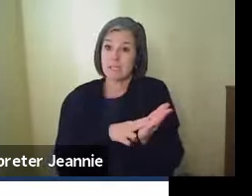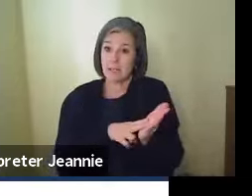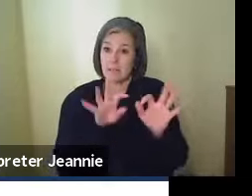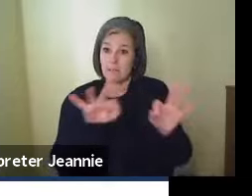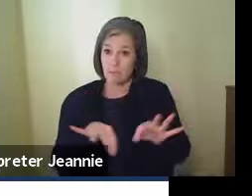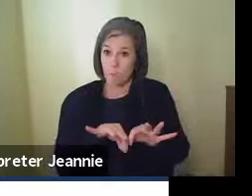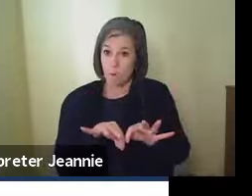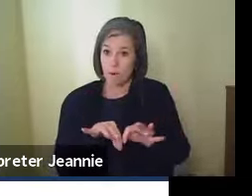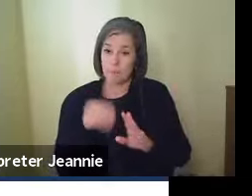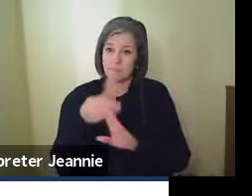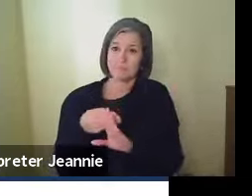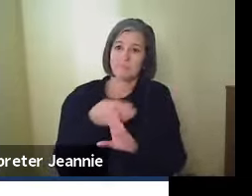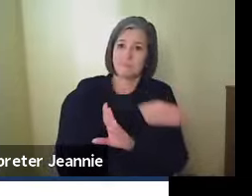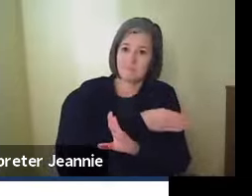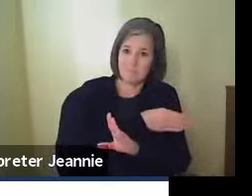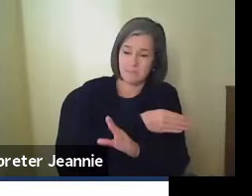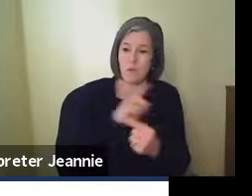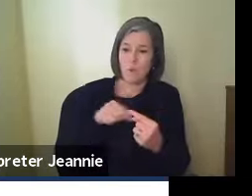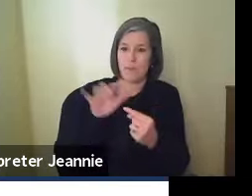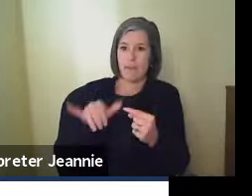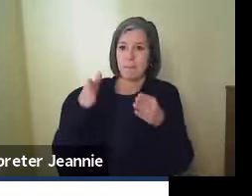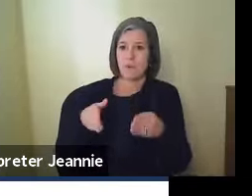that the person is going to go and get the vaccination.